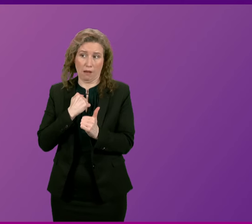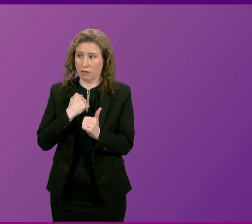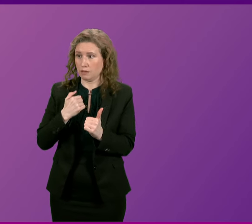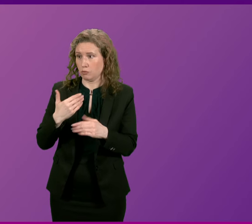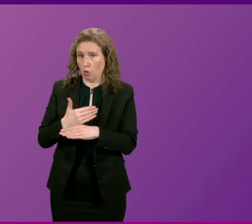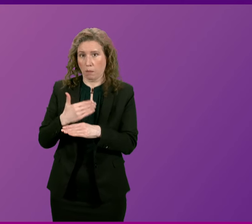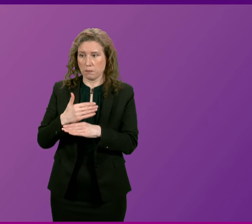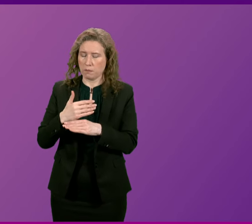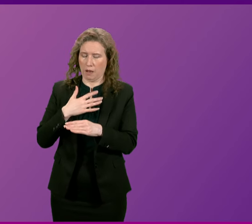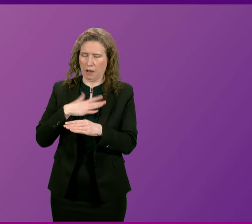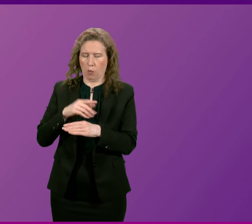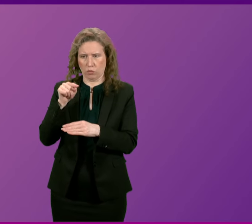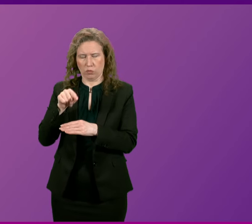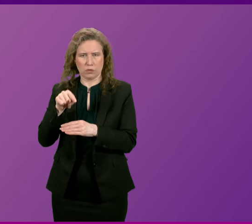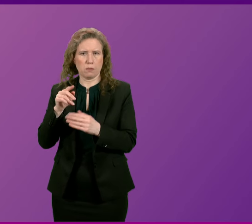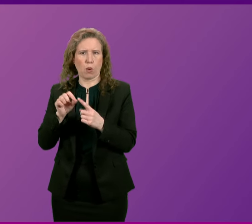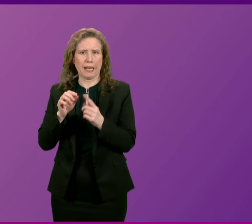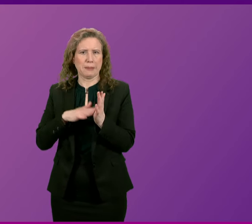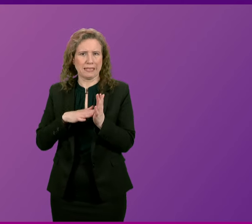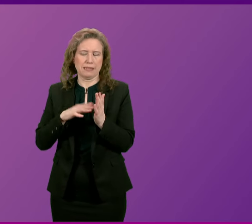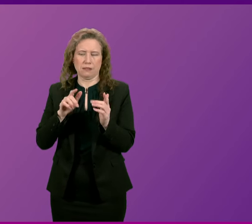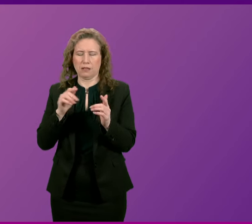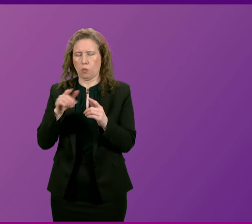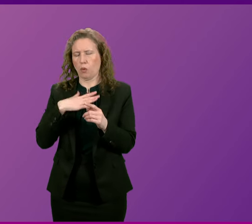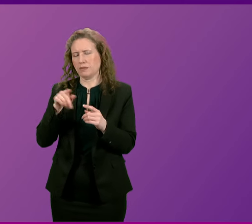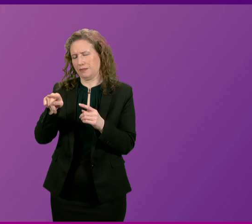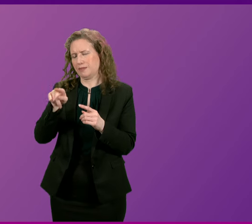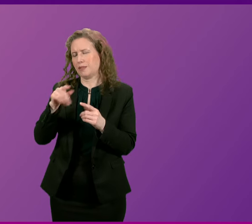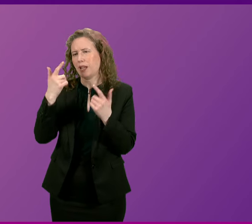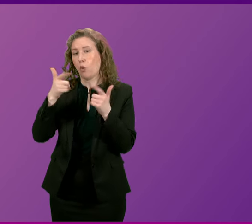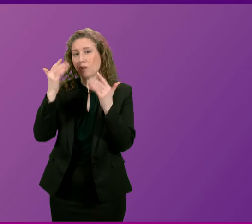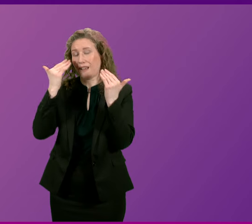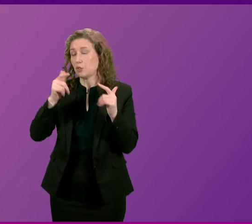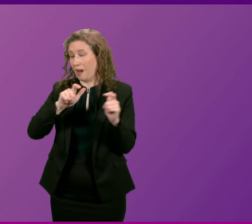continue as the Lord Advocate, but I will convey to her the points that Pauline McNeill has made.